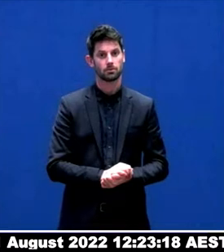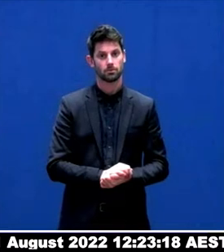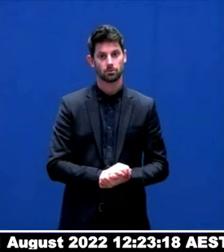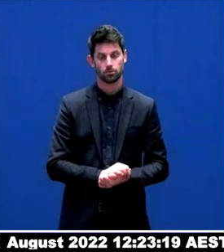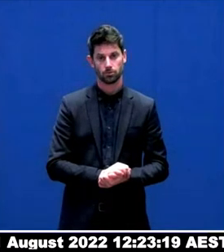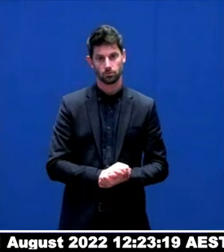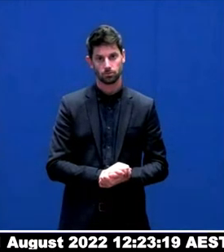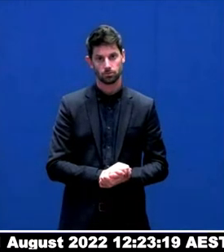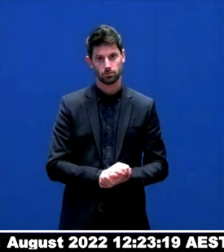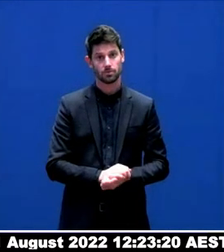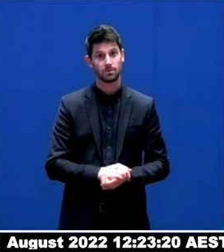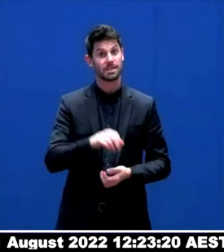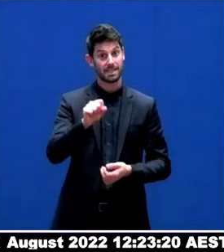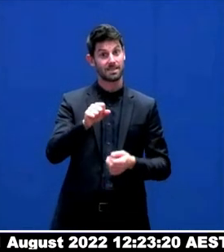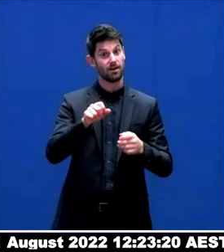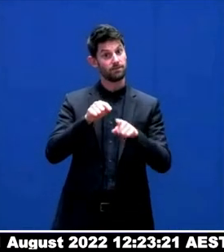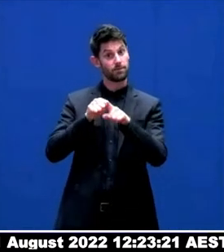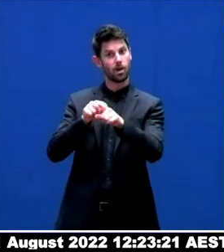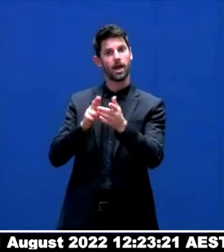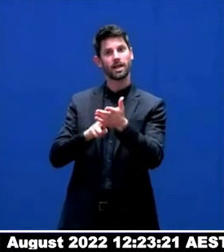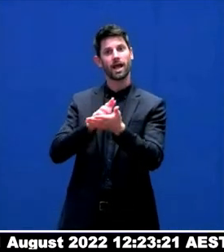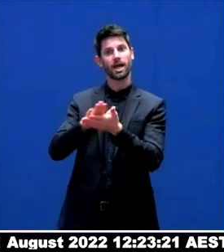requirements under the National Housing and Homelessness Agreement for states and